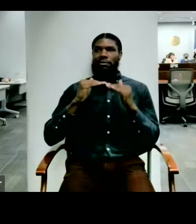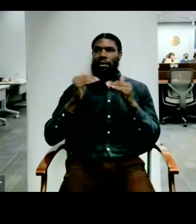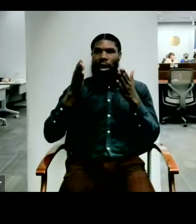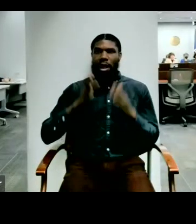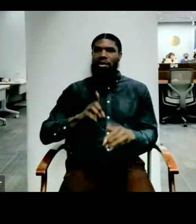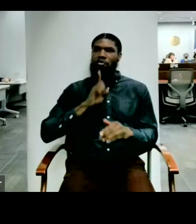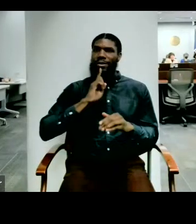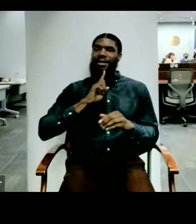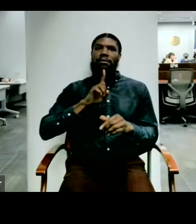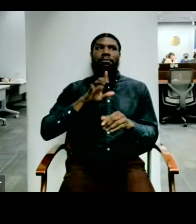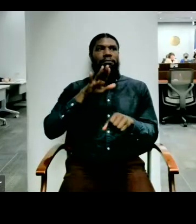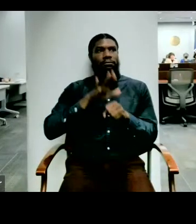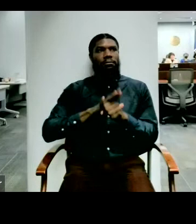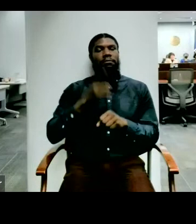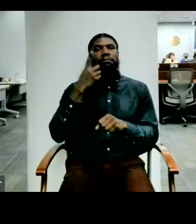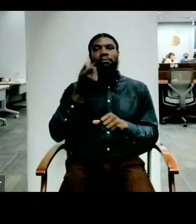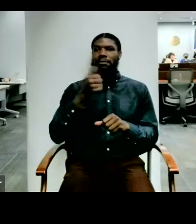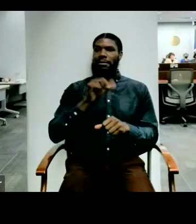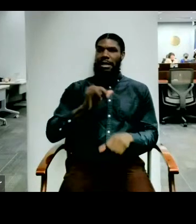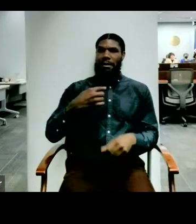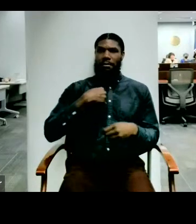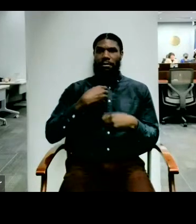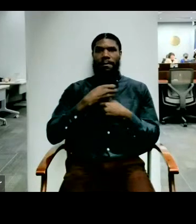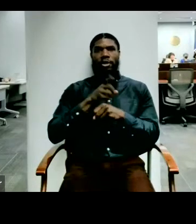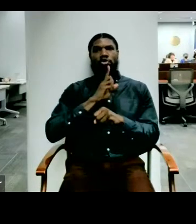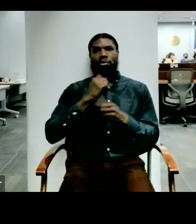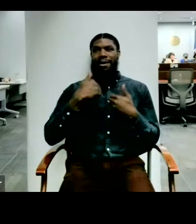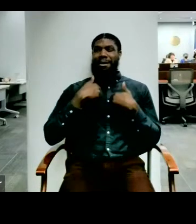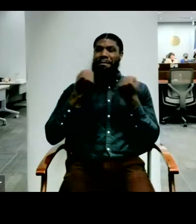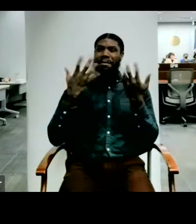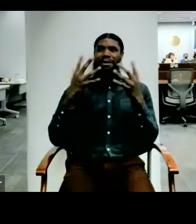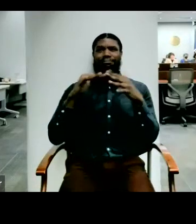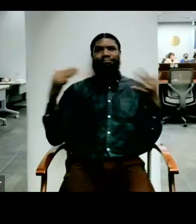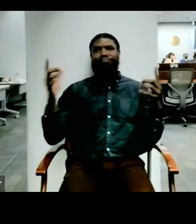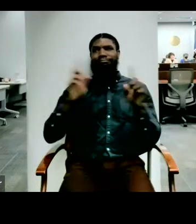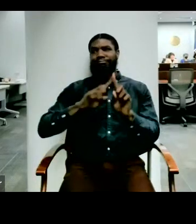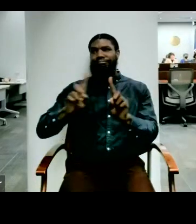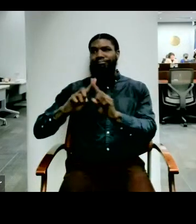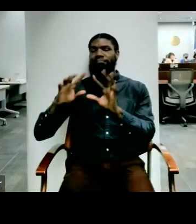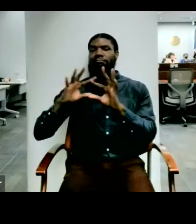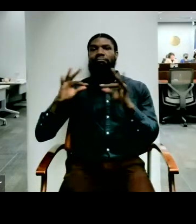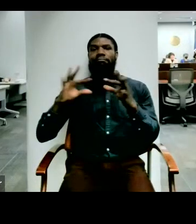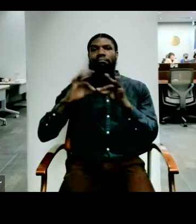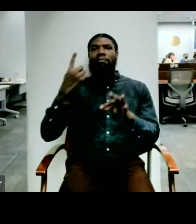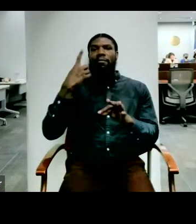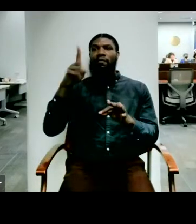to ensuring we receive robust public comment, future enforcement priorities.